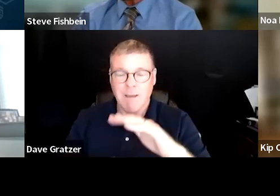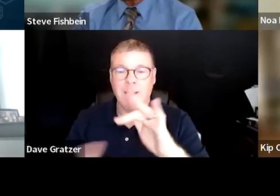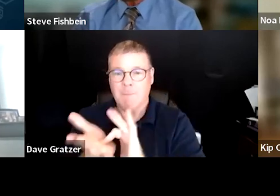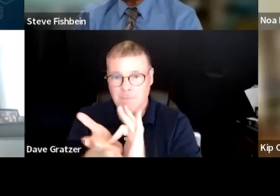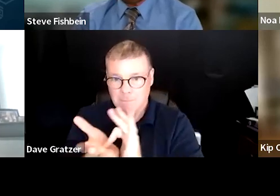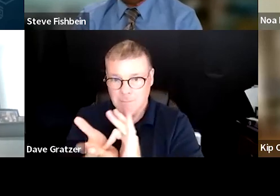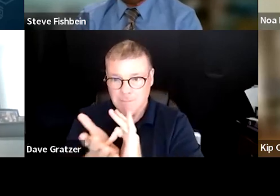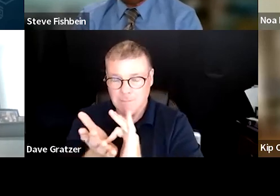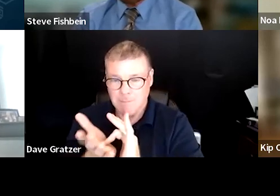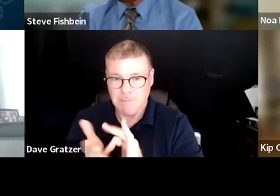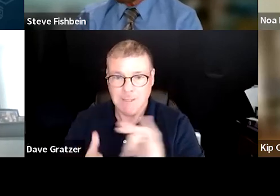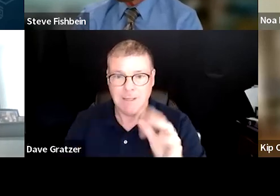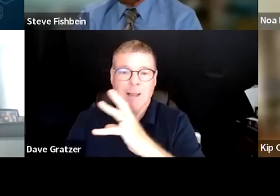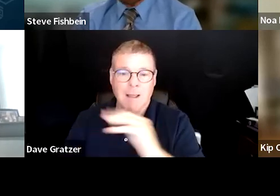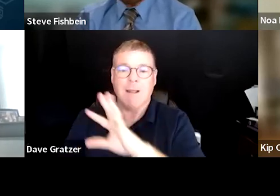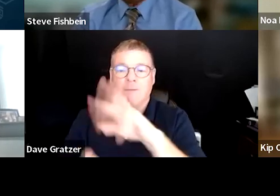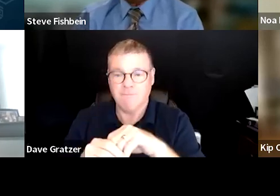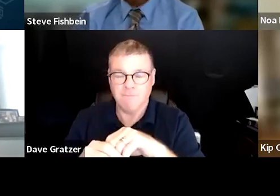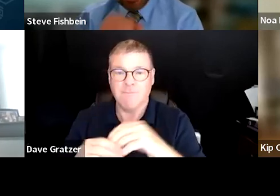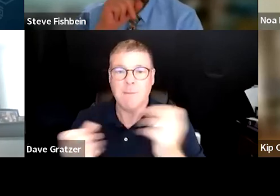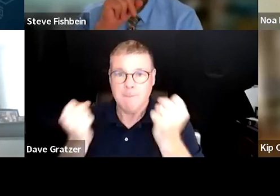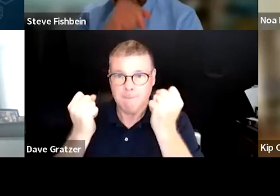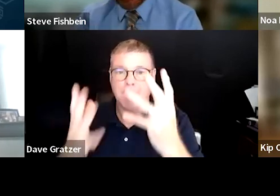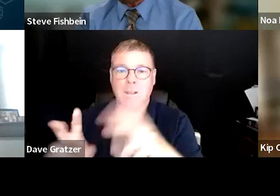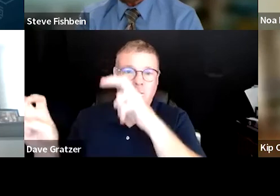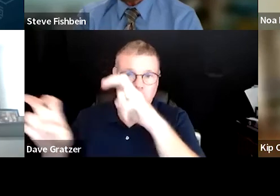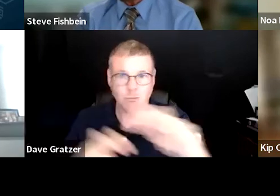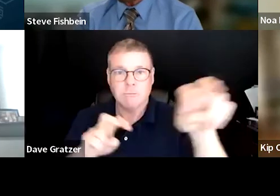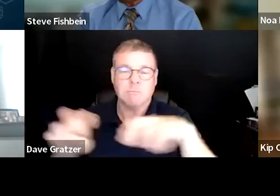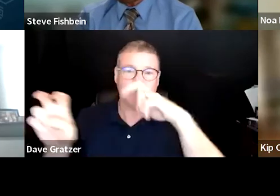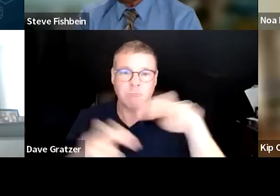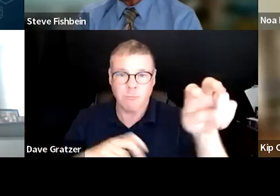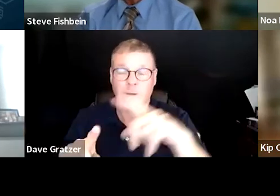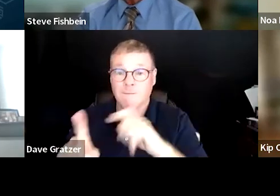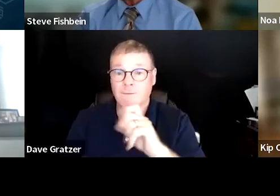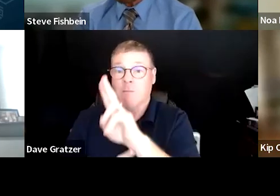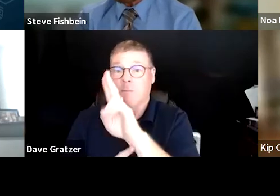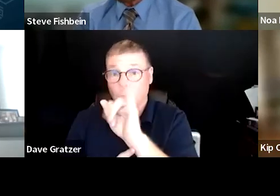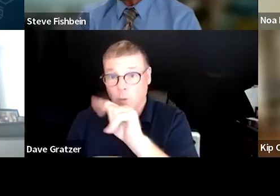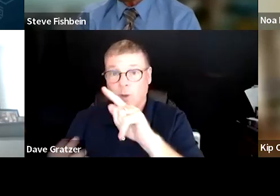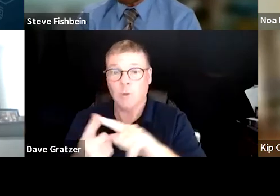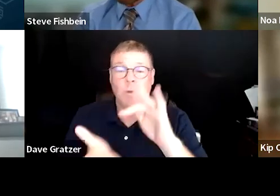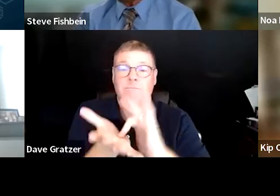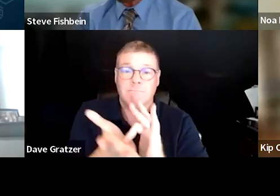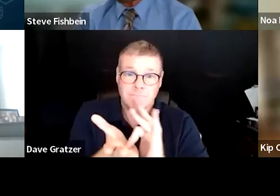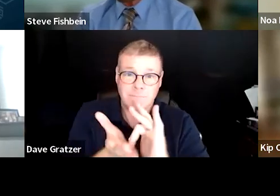And they're involved in many cases of transporting that person from their units to the medical unit, et cetera.